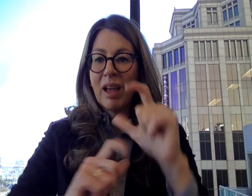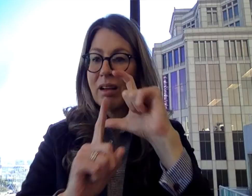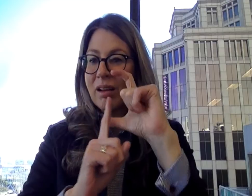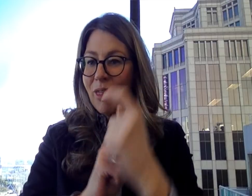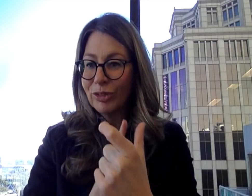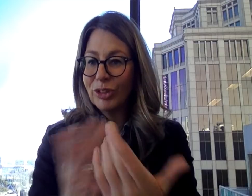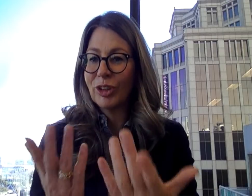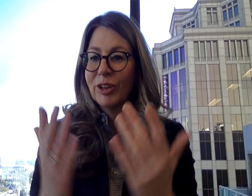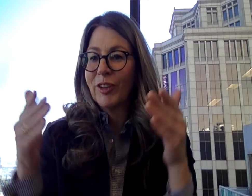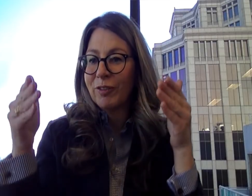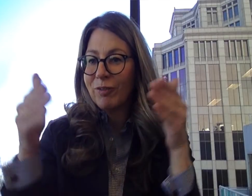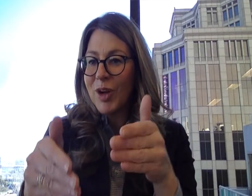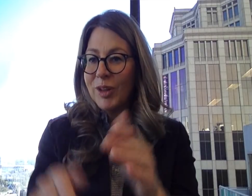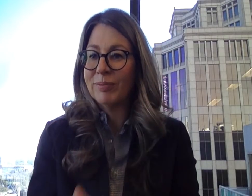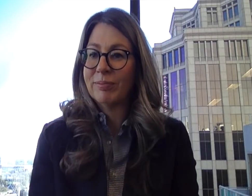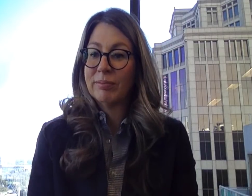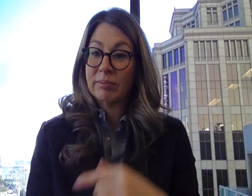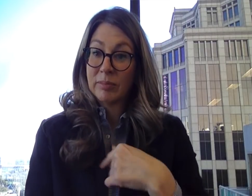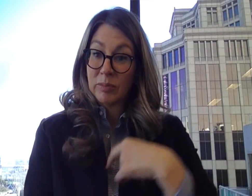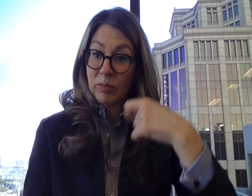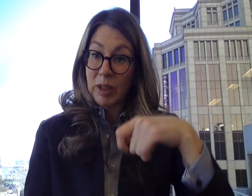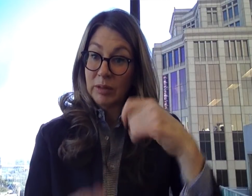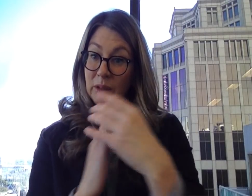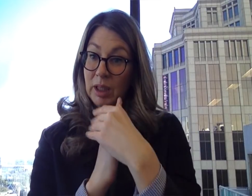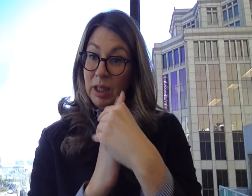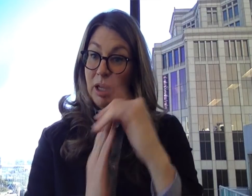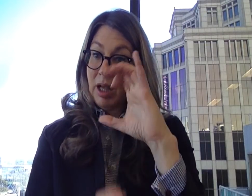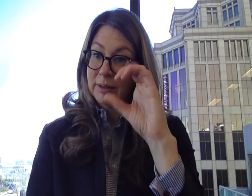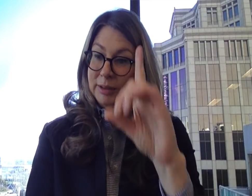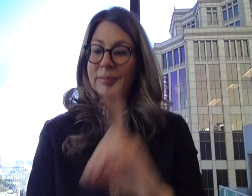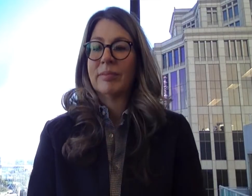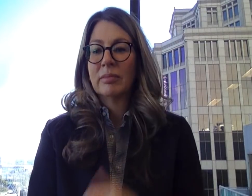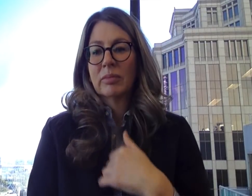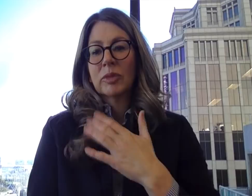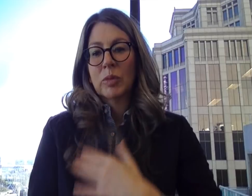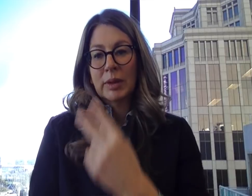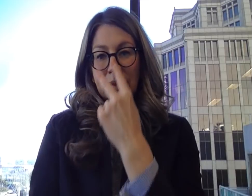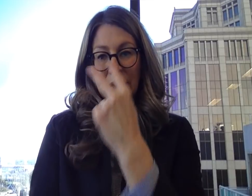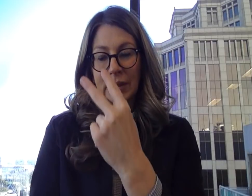a change in emphasis and culture. Under my leadership, ICSD will provide more transparency,